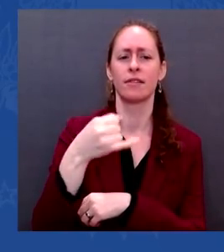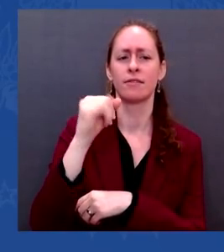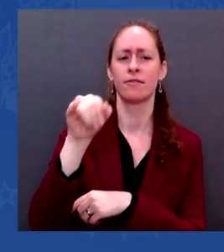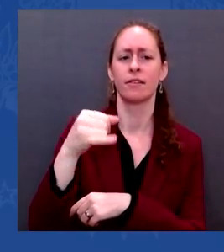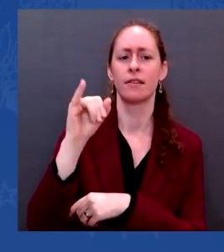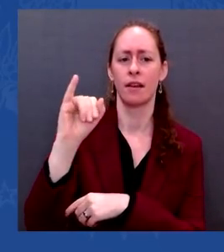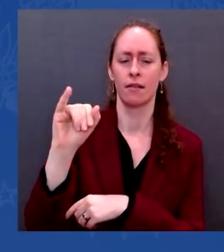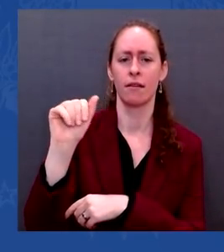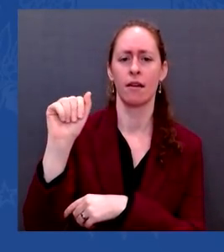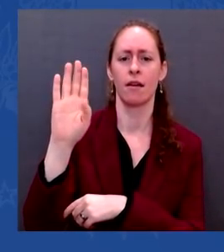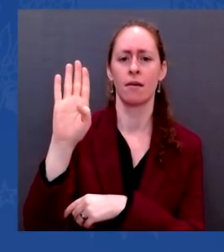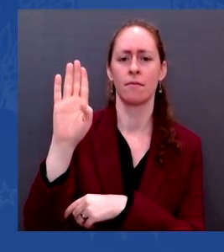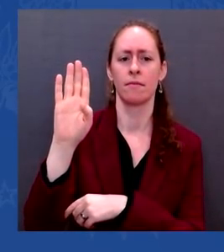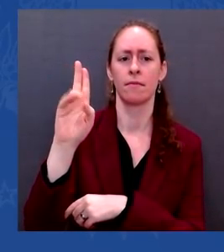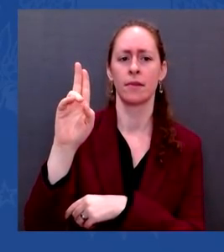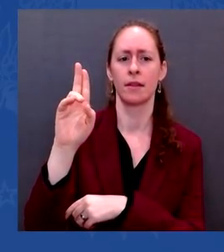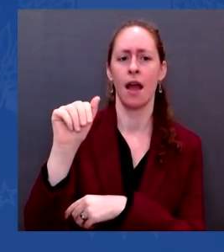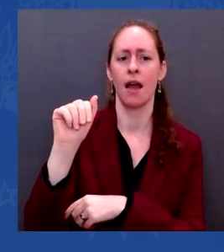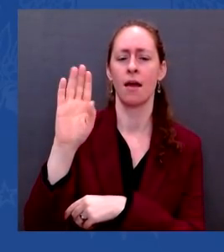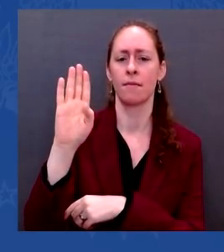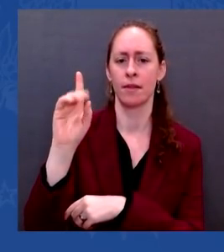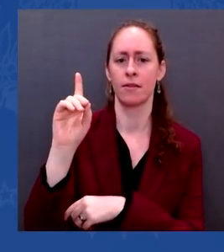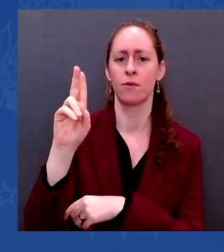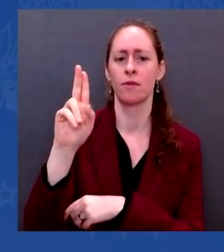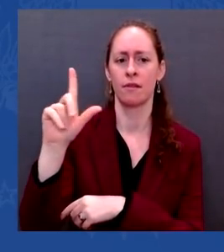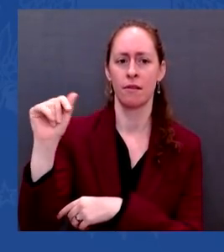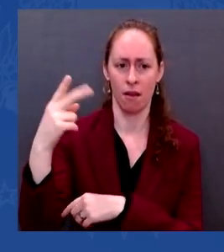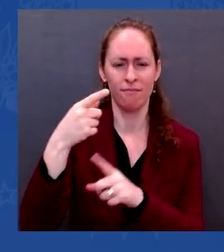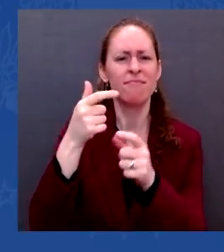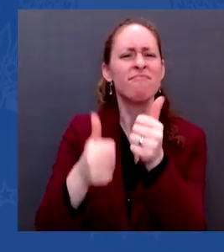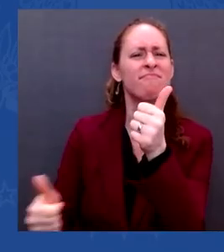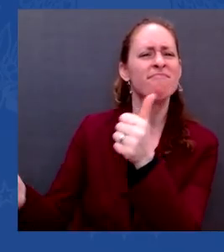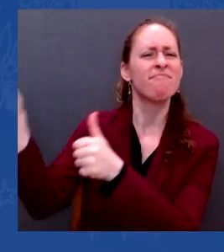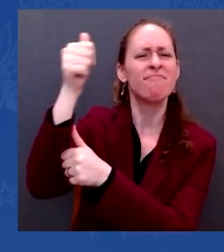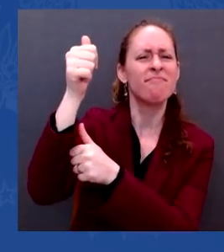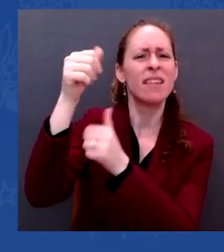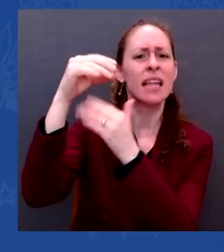killed al-Baghdadi. Since then, ISIS has directed terrorist operations